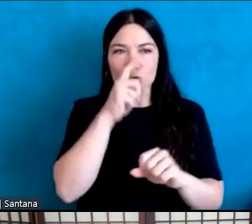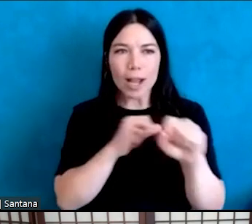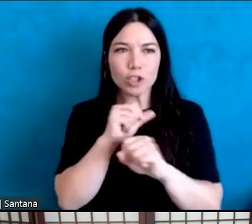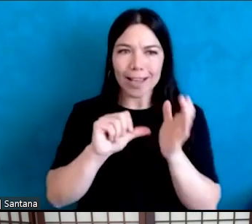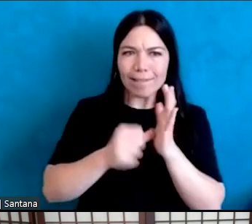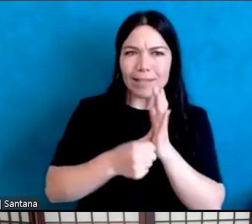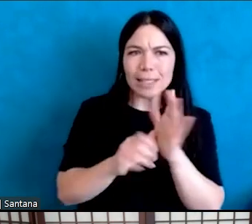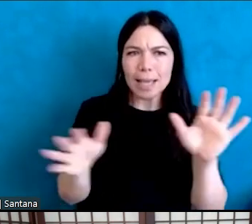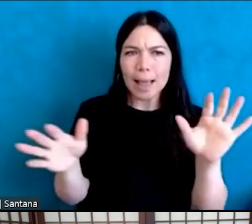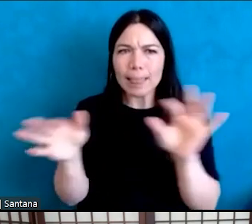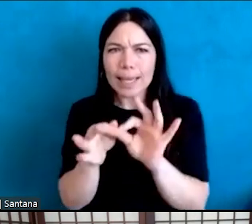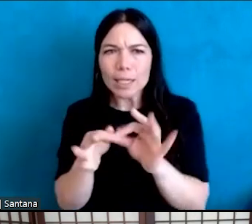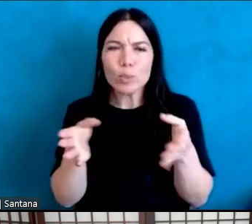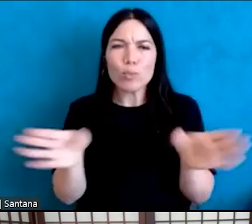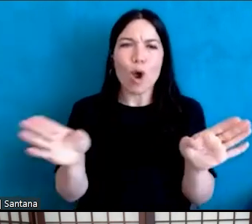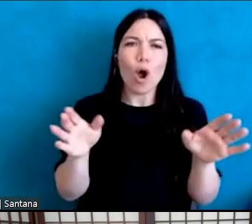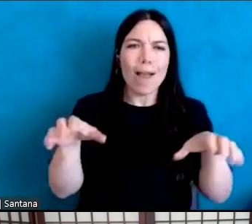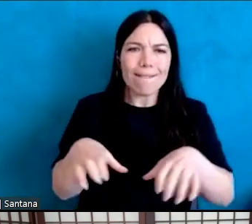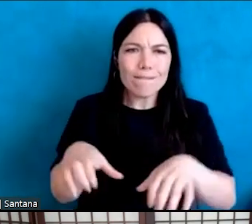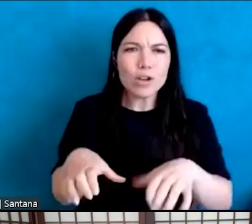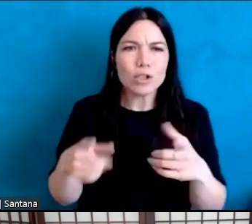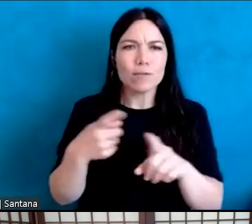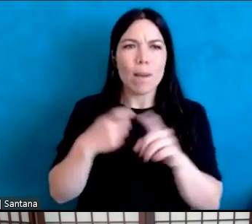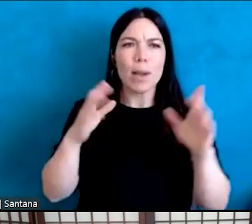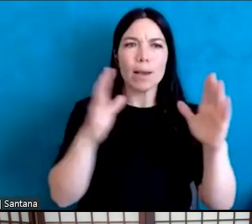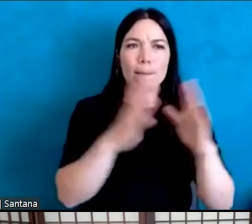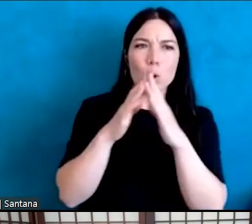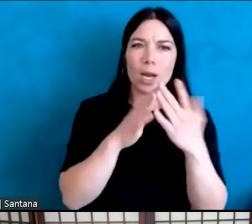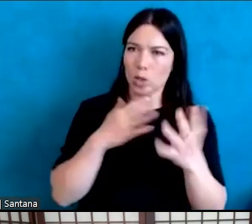a language and to set associated goals in response to community needs and perspectives,